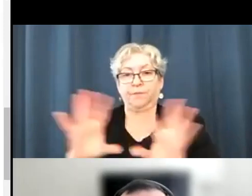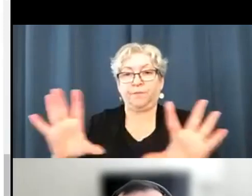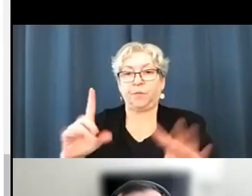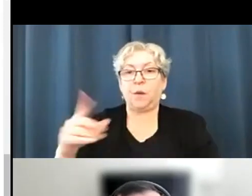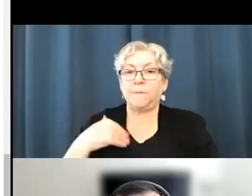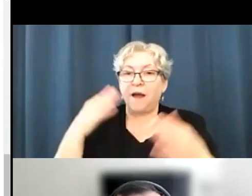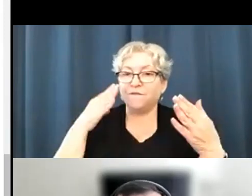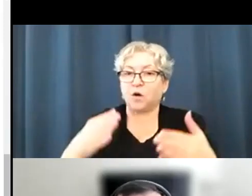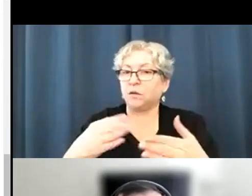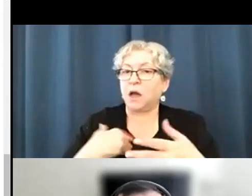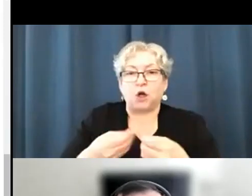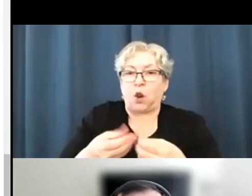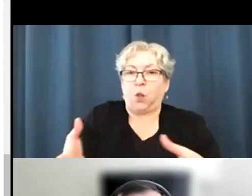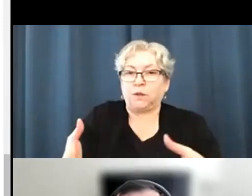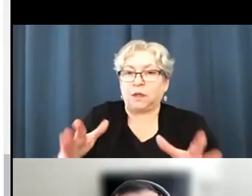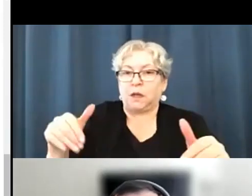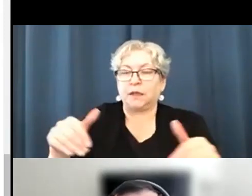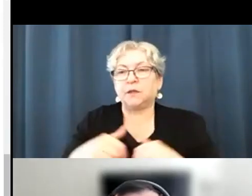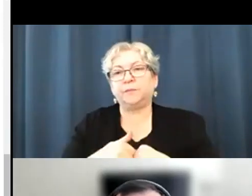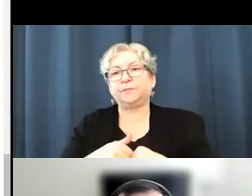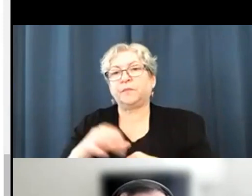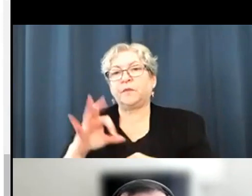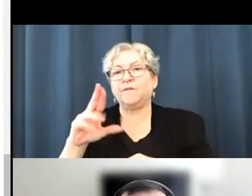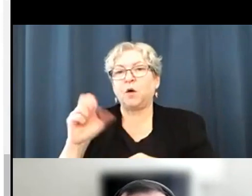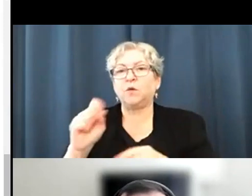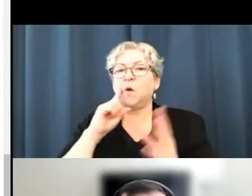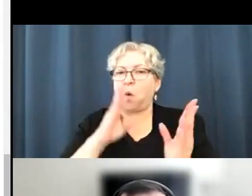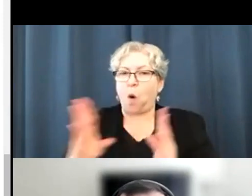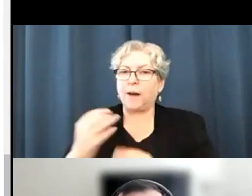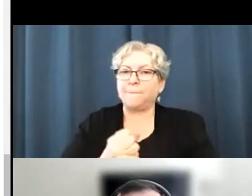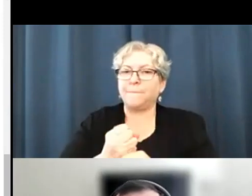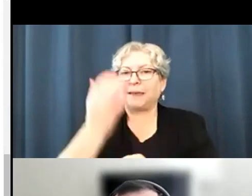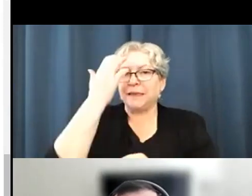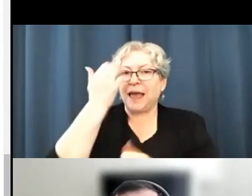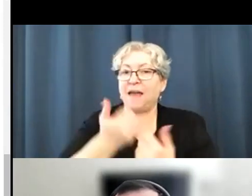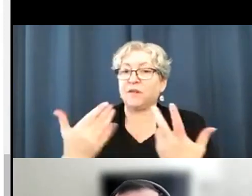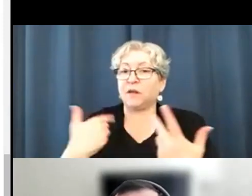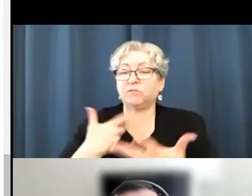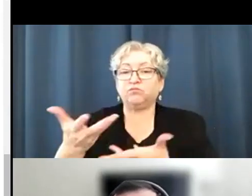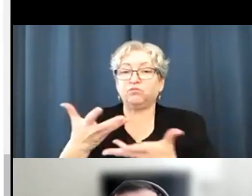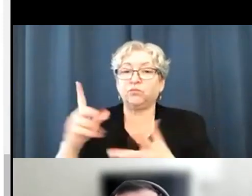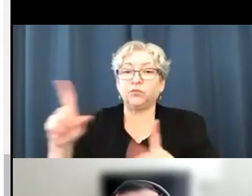and I haven't lost it. The focus order has made sense and everything that I've interacted with so far has worked.